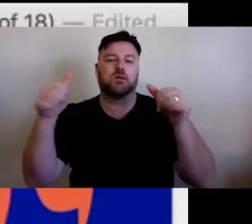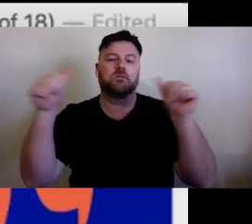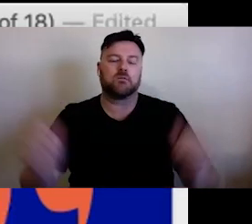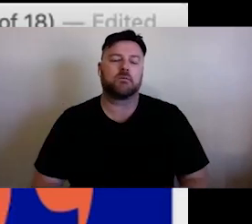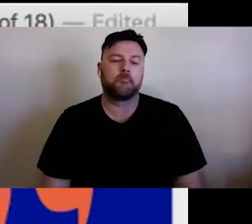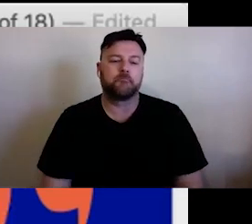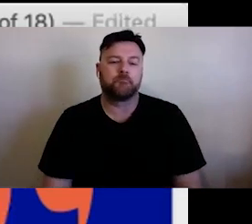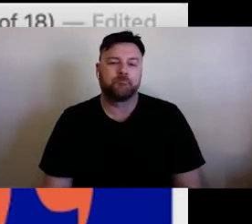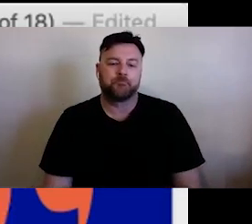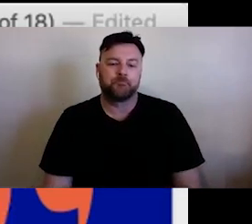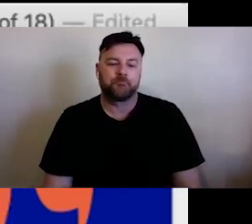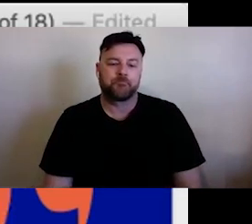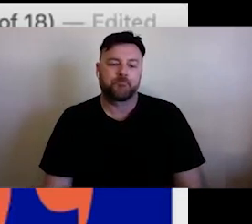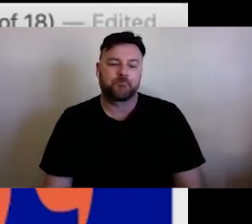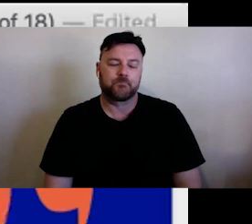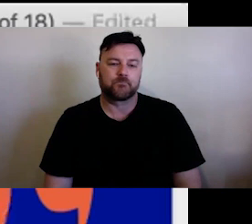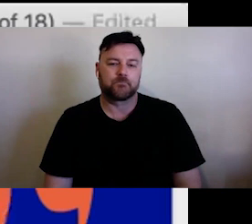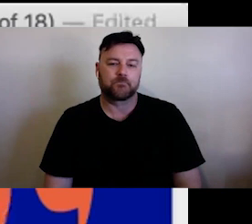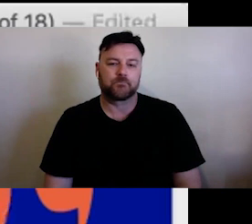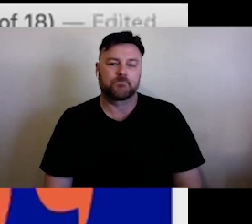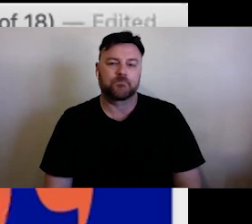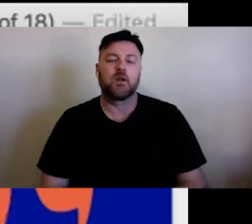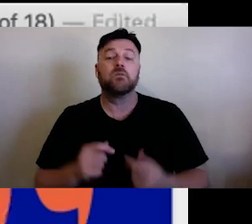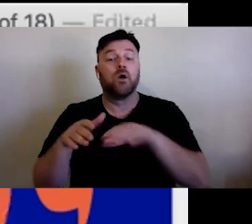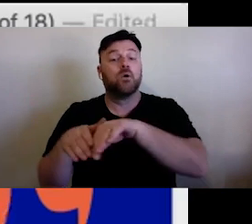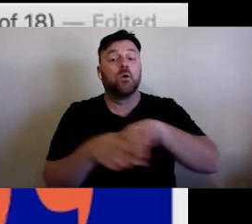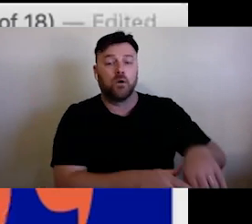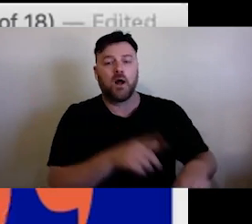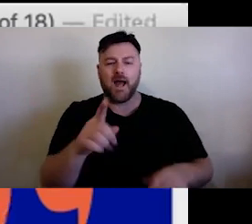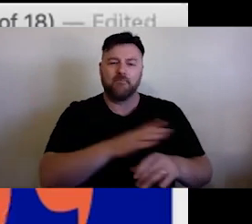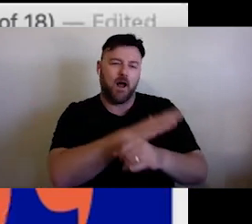is what I want to talk about which is impact from online experiences.